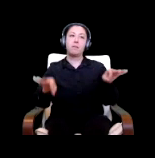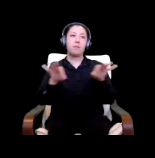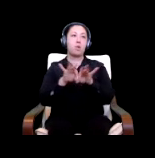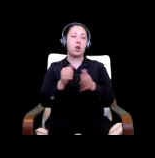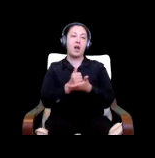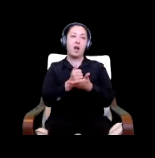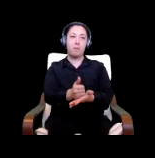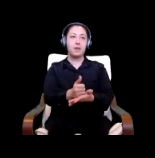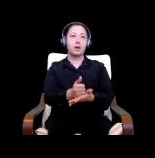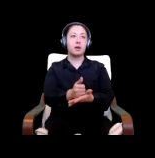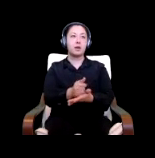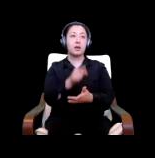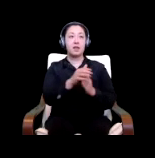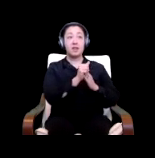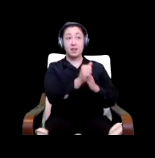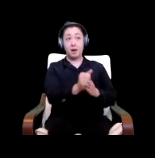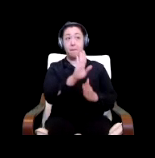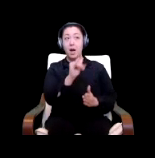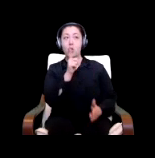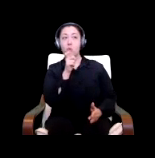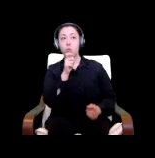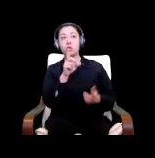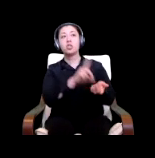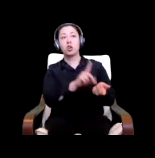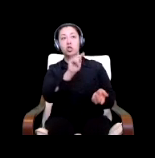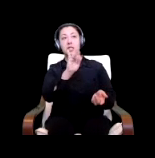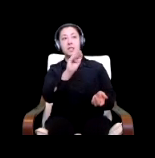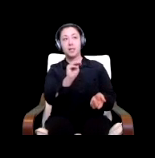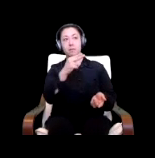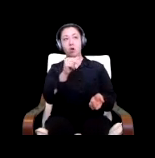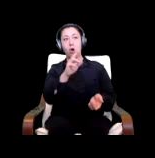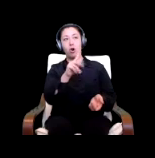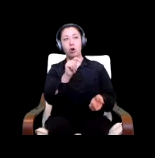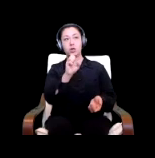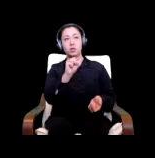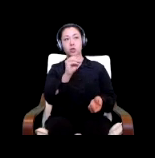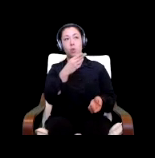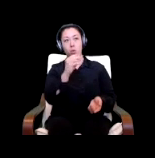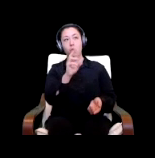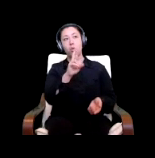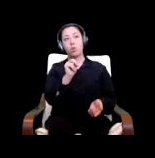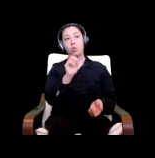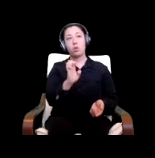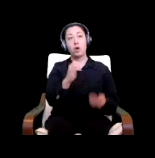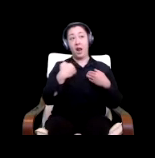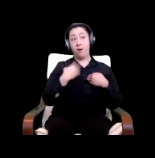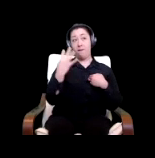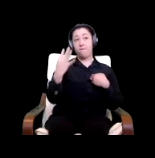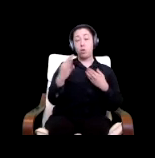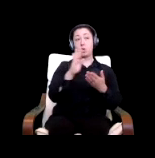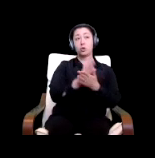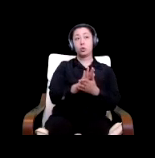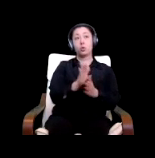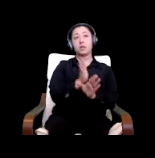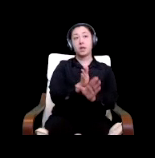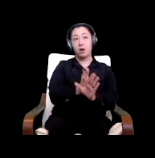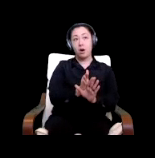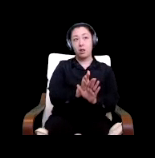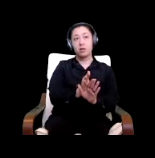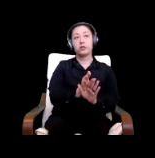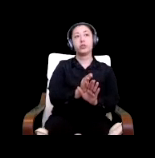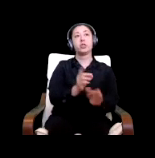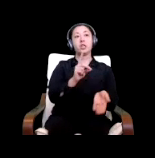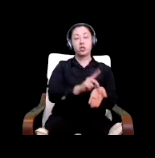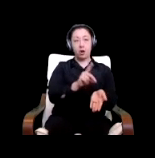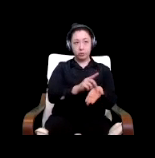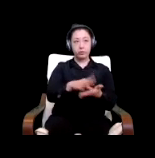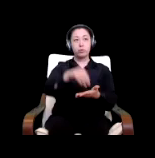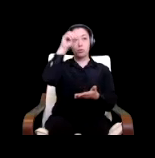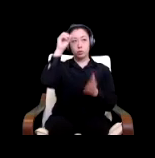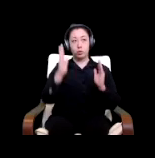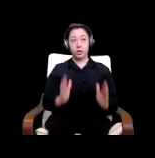The lab is led by Dr. Tim Hartshorne, the checklist was informed by a literature review